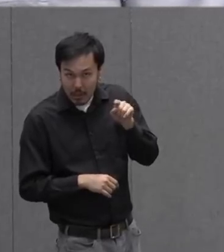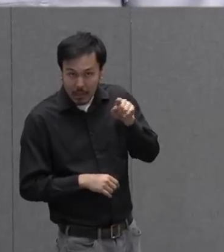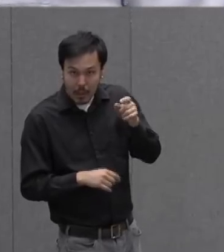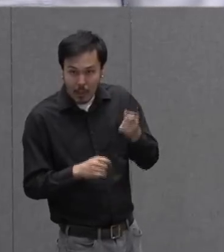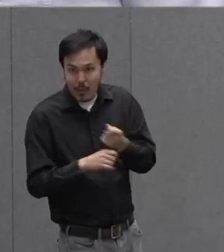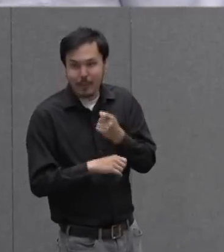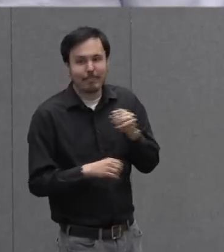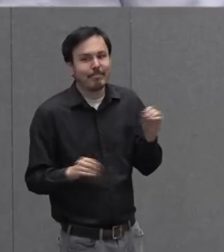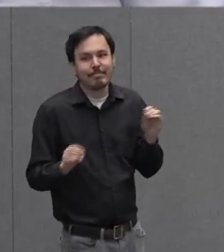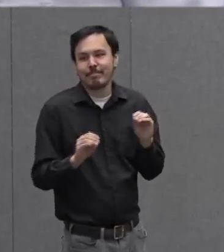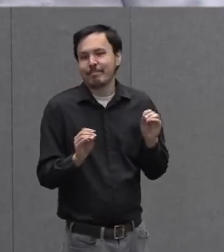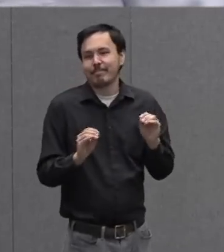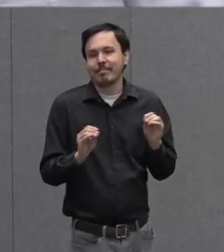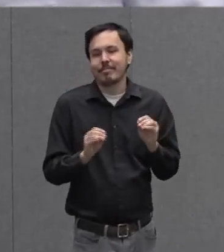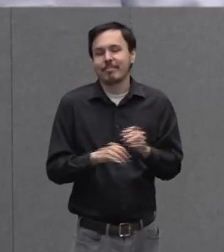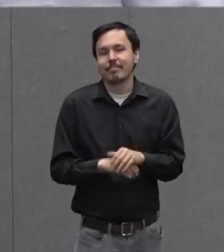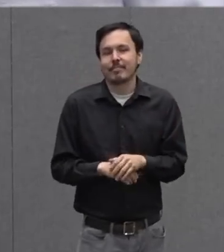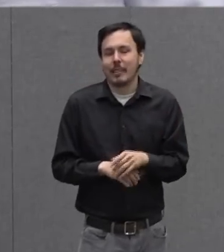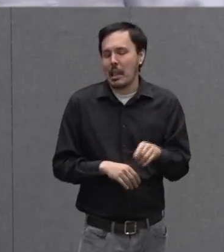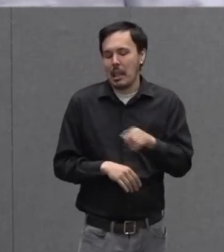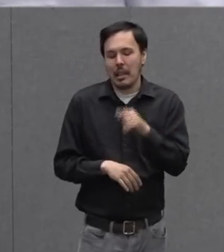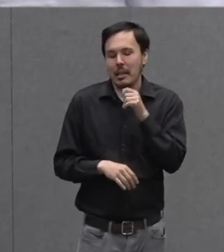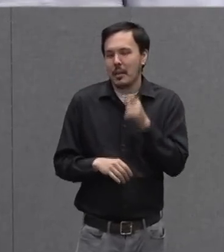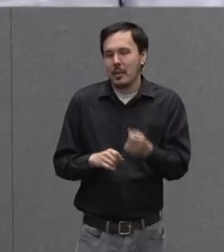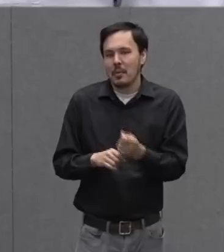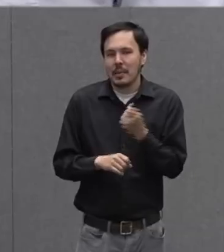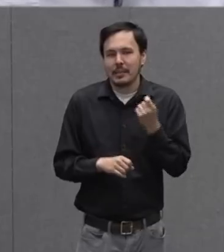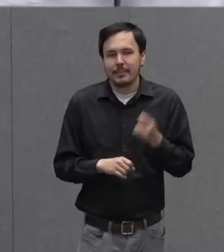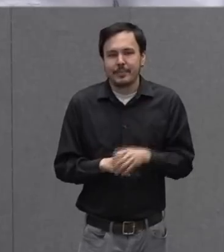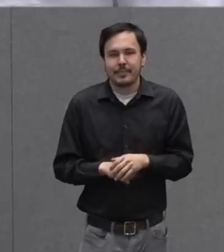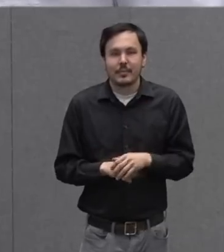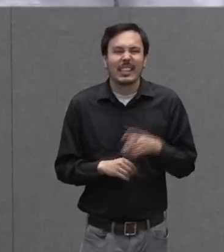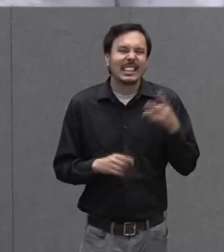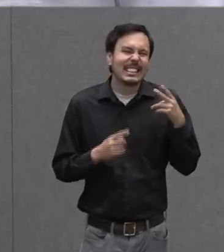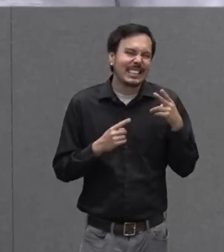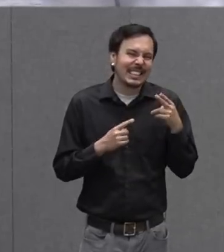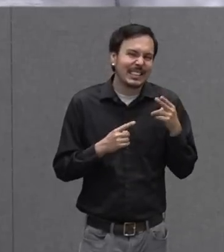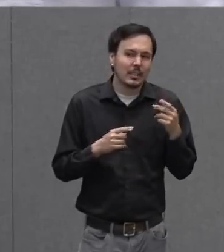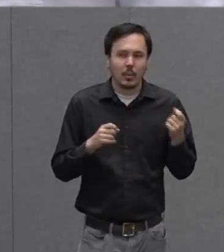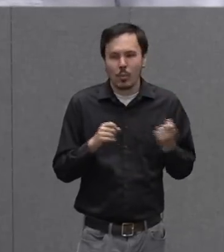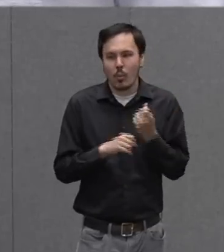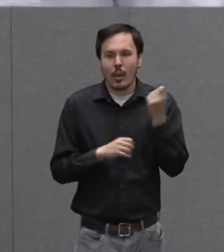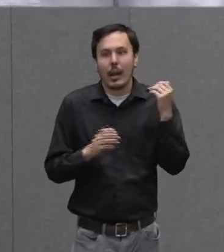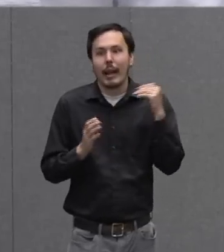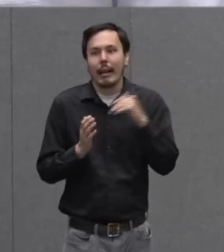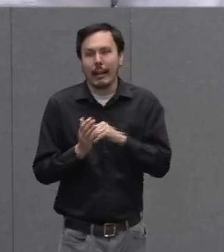No. They didn't. Scissors was victorious again.